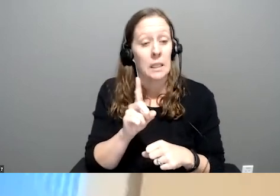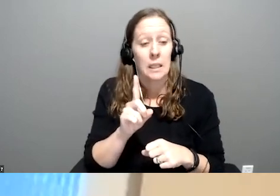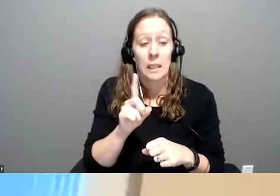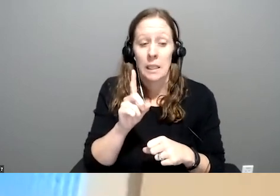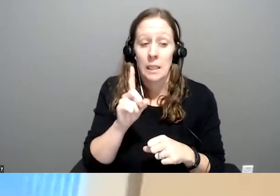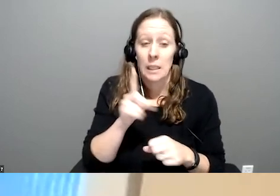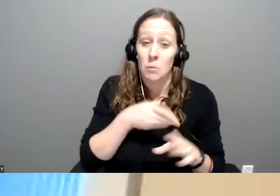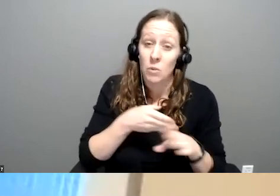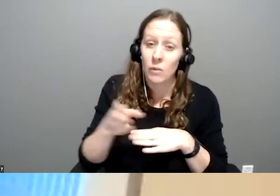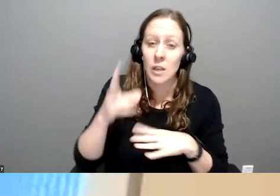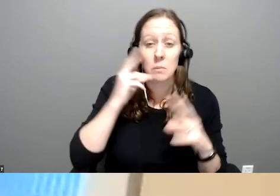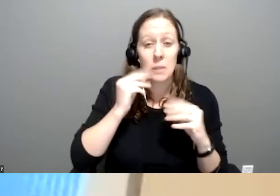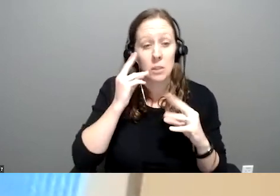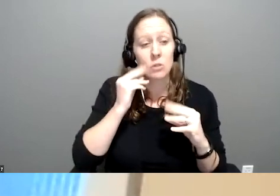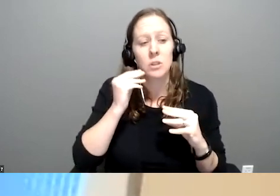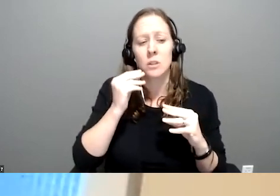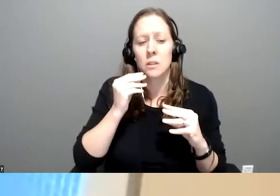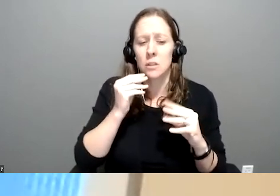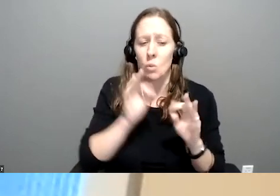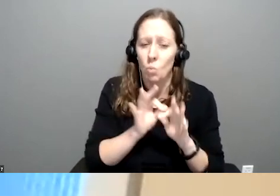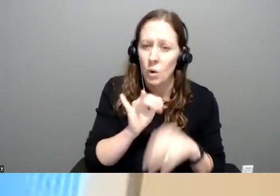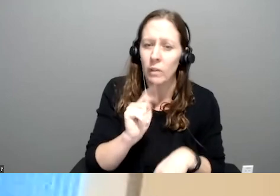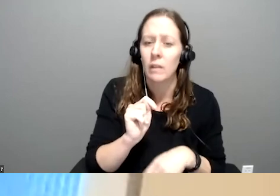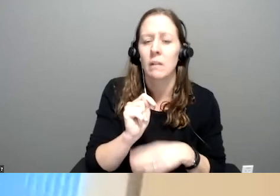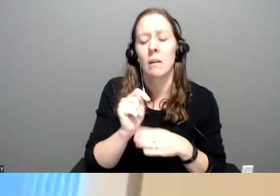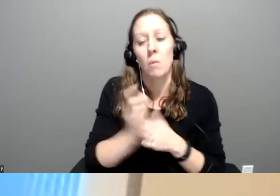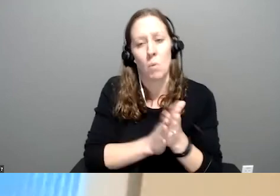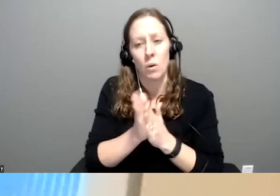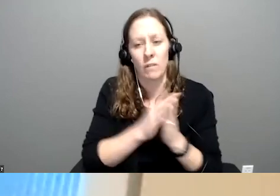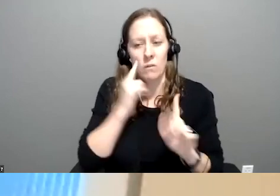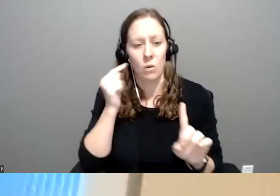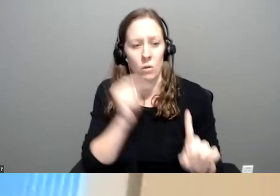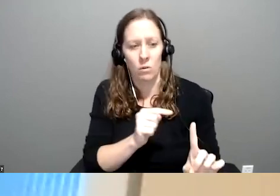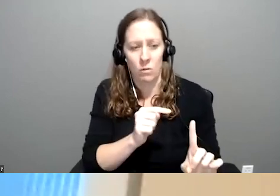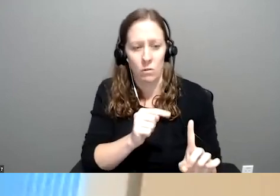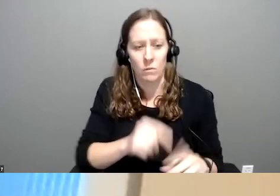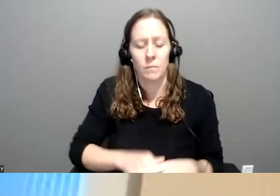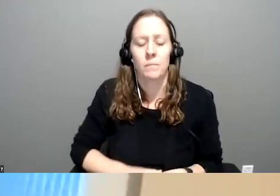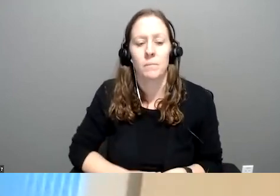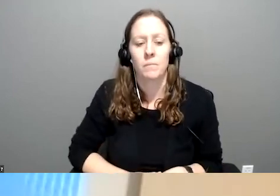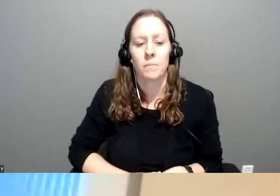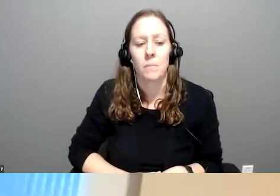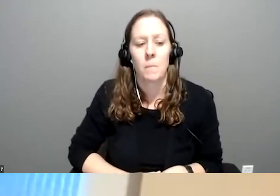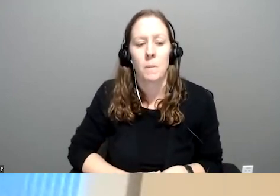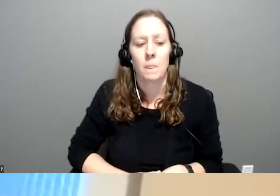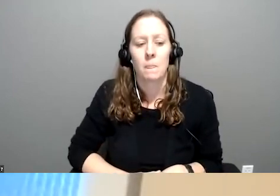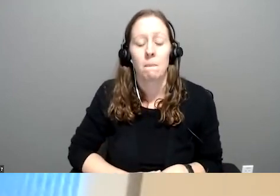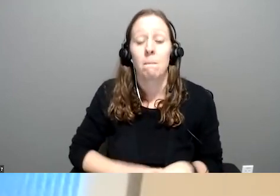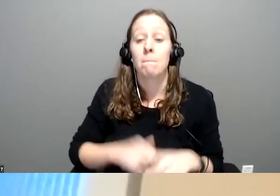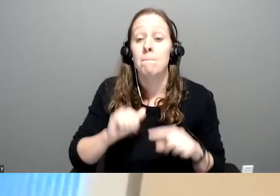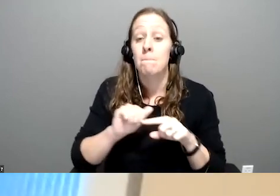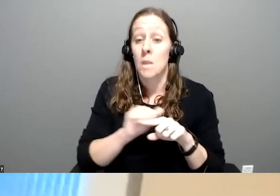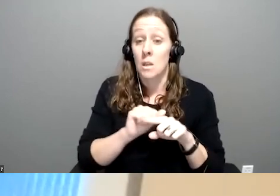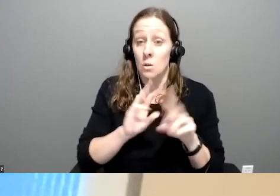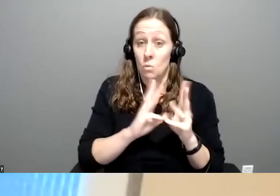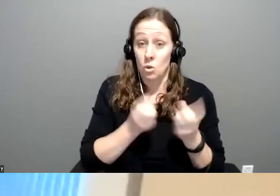experience". And in terms of the feedback that we received after the training workshop,